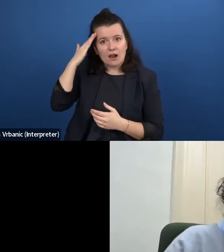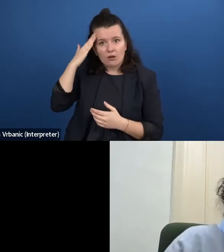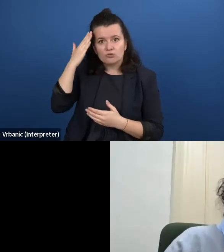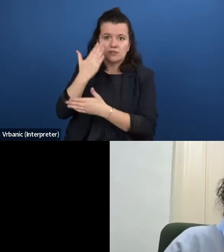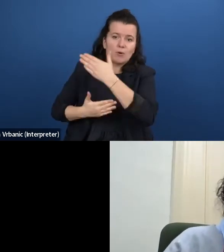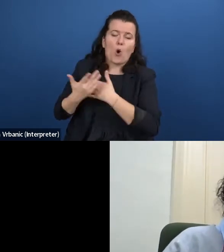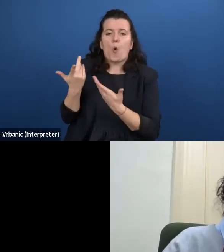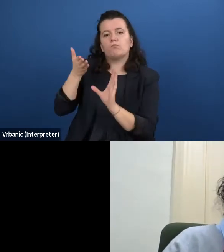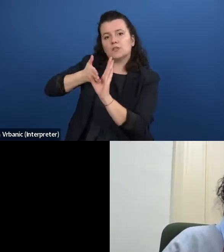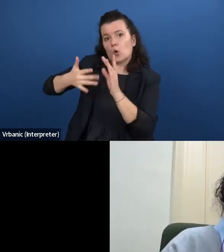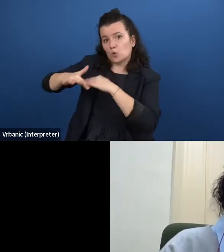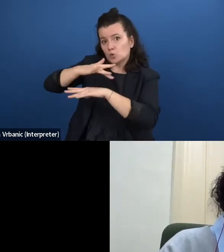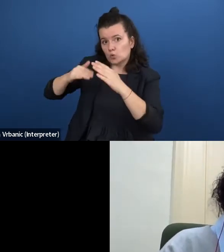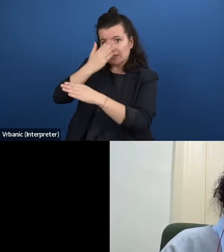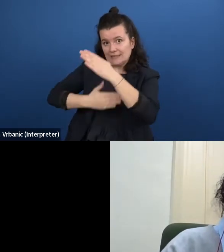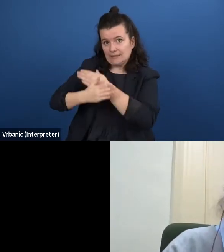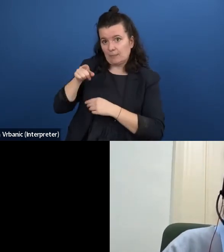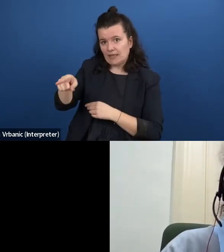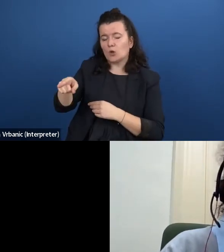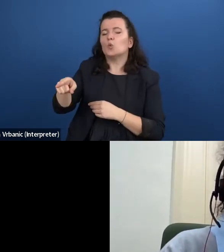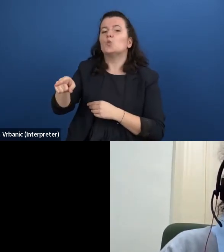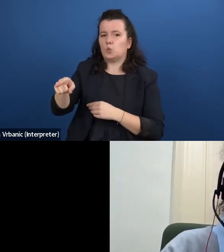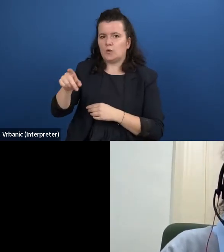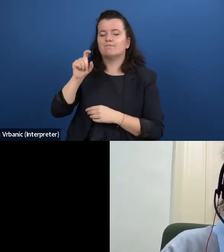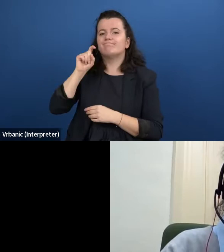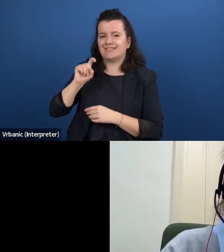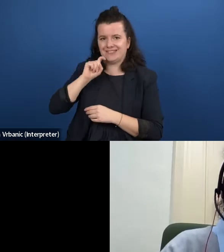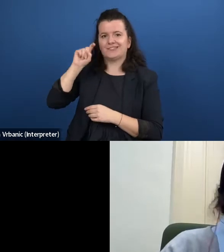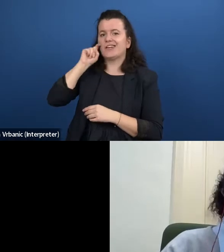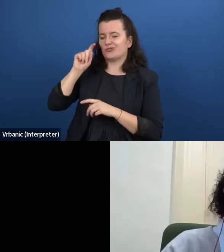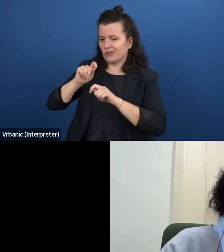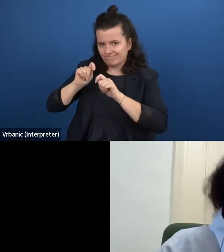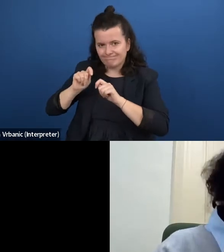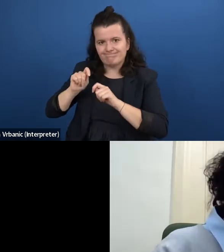more at risk of sexual exploitation because traffickers consider them